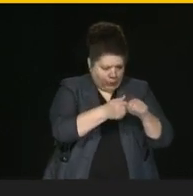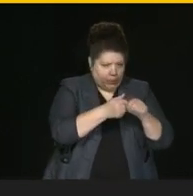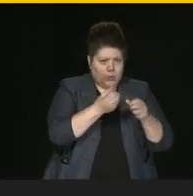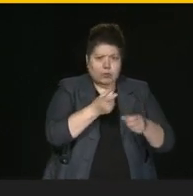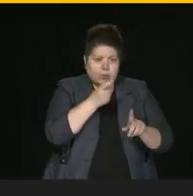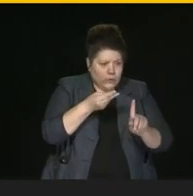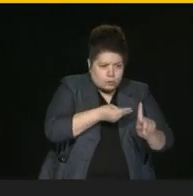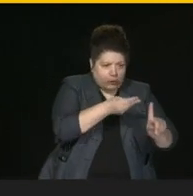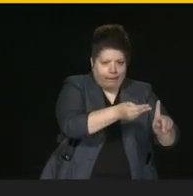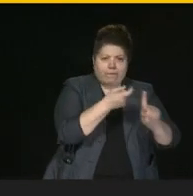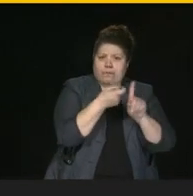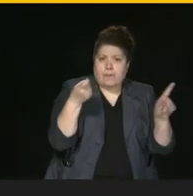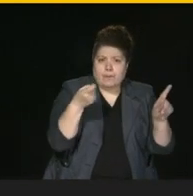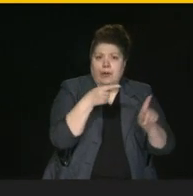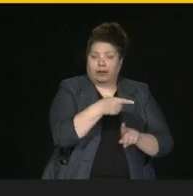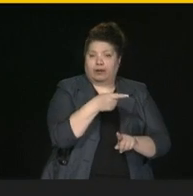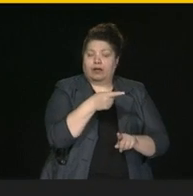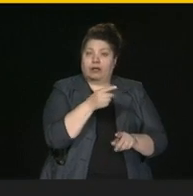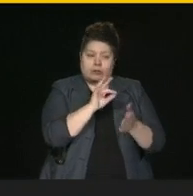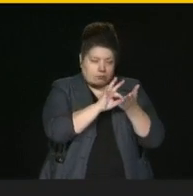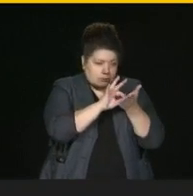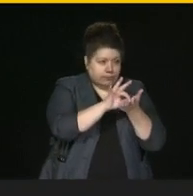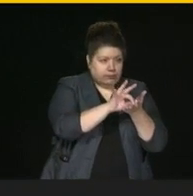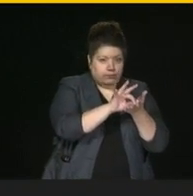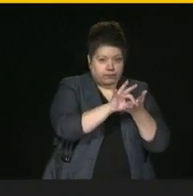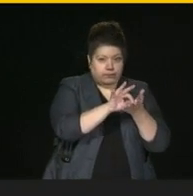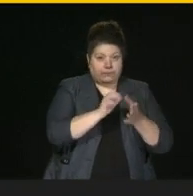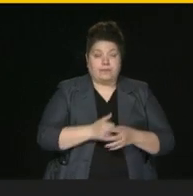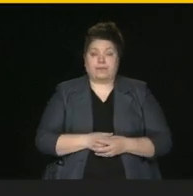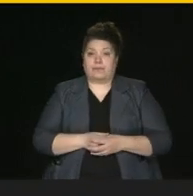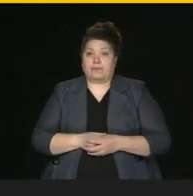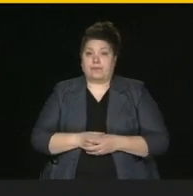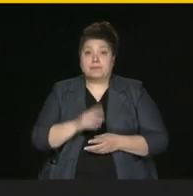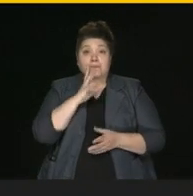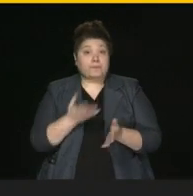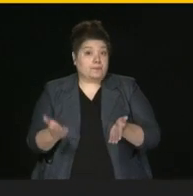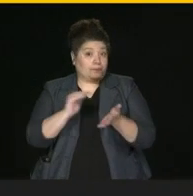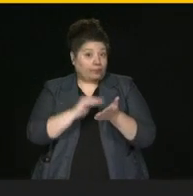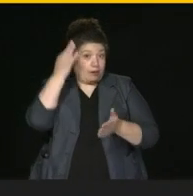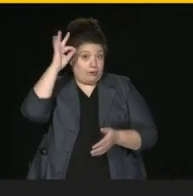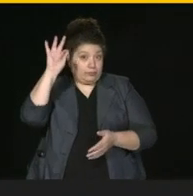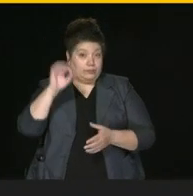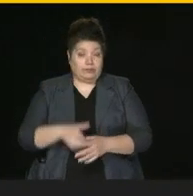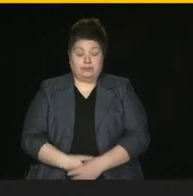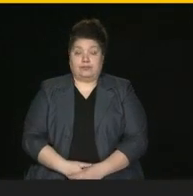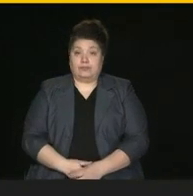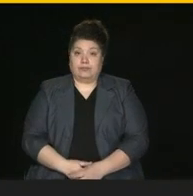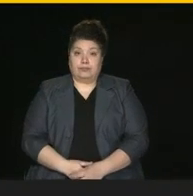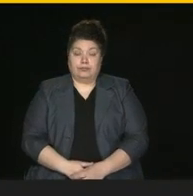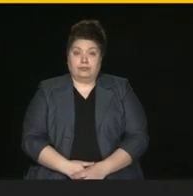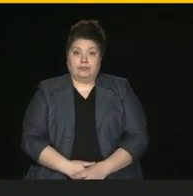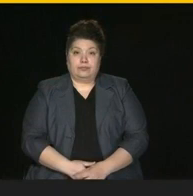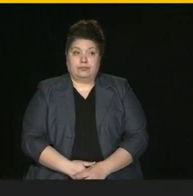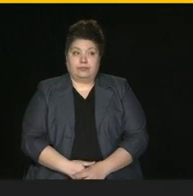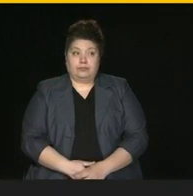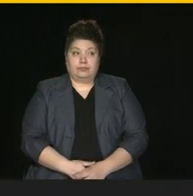PROPORTION OF CONTACT TRACE AND QUARANTINED.